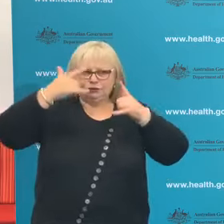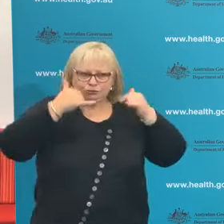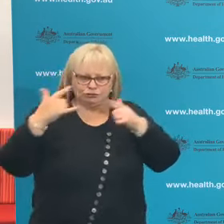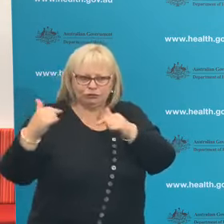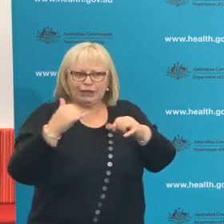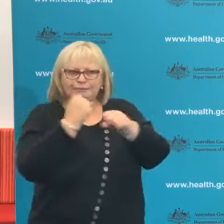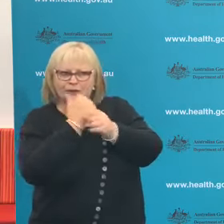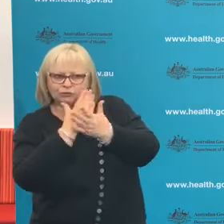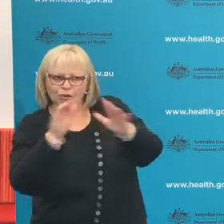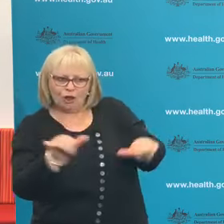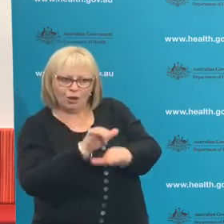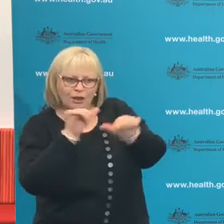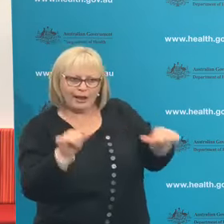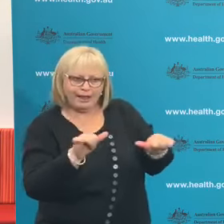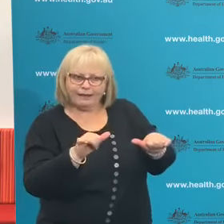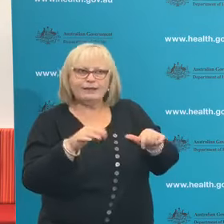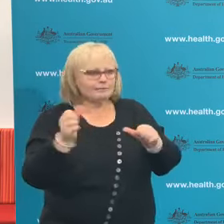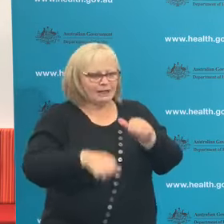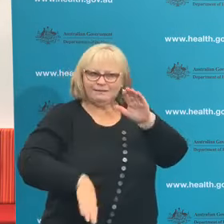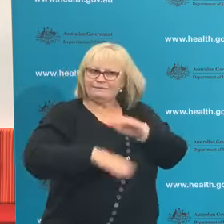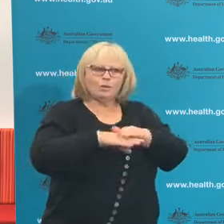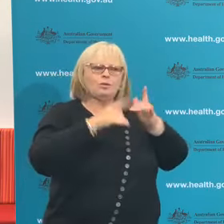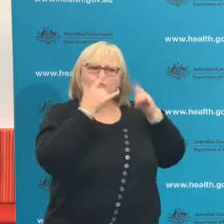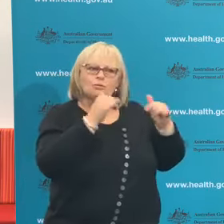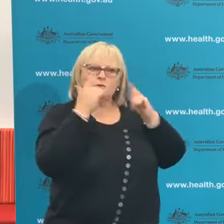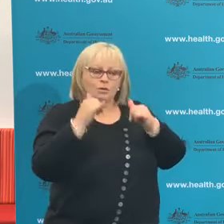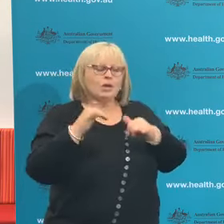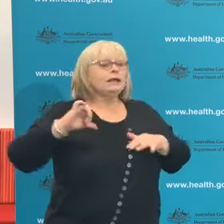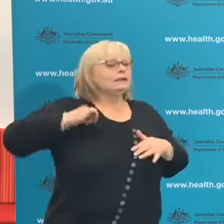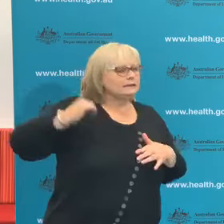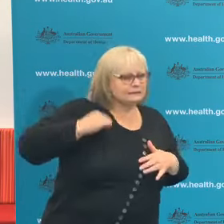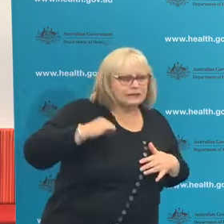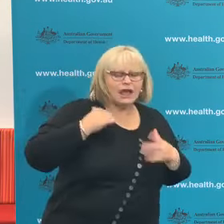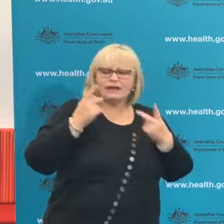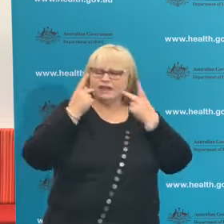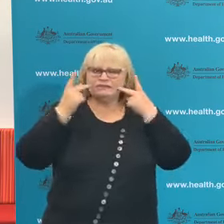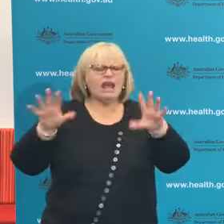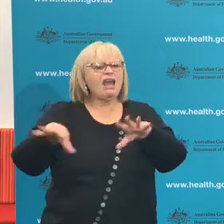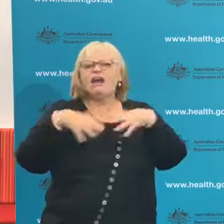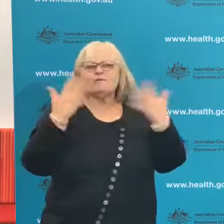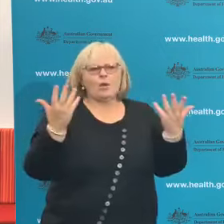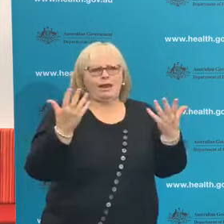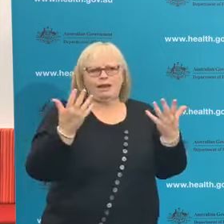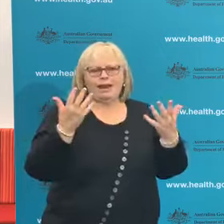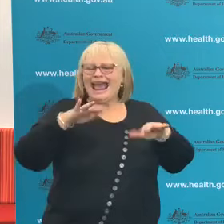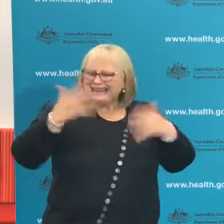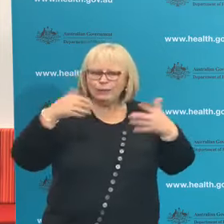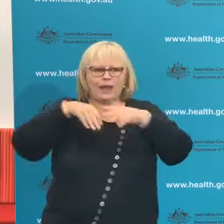care facility needs to be screened. Staff, visitors, anyone else coming in, they need